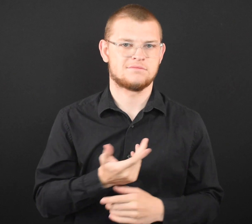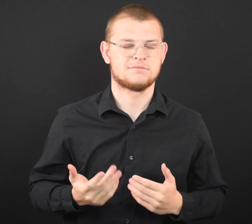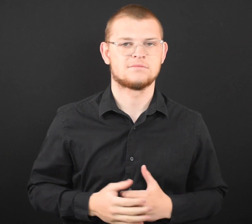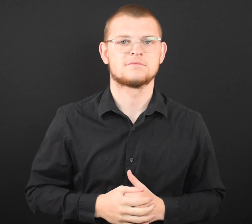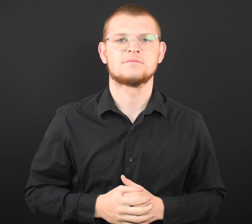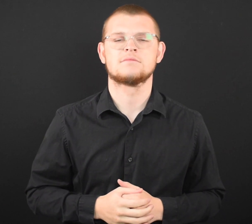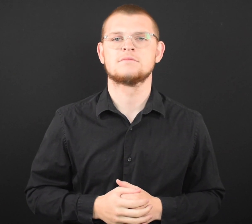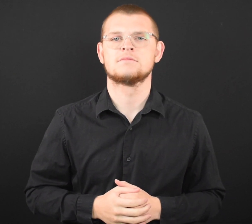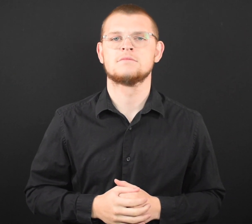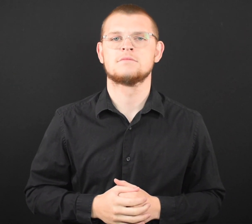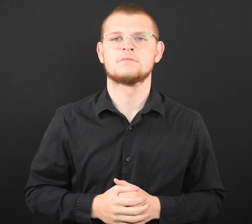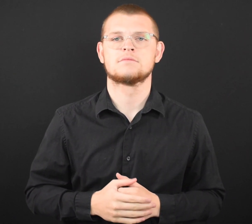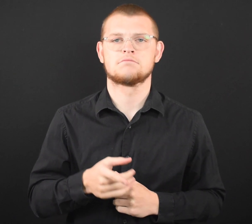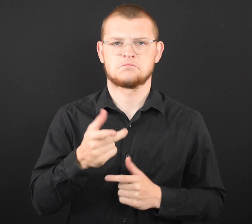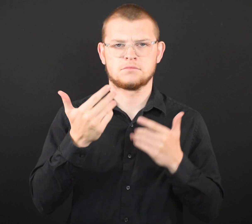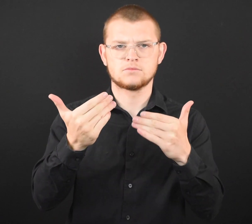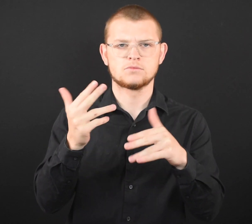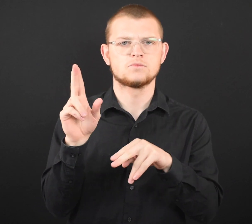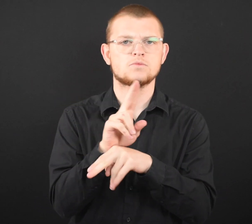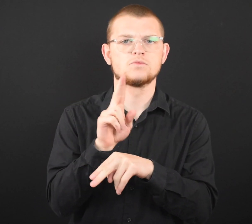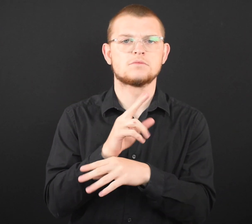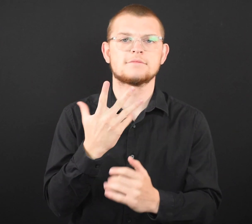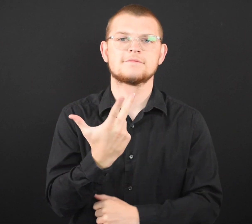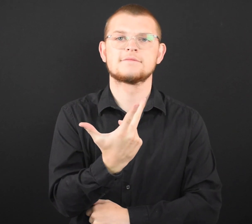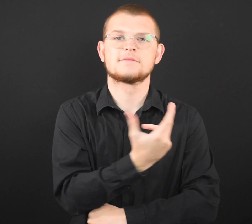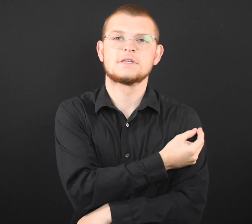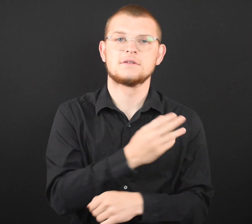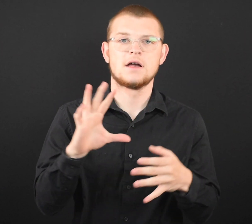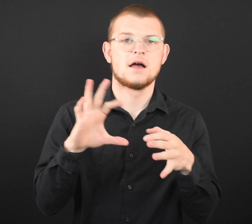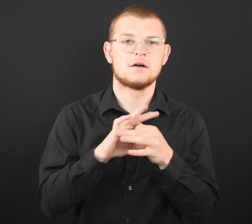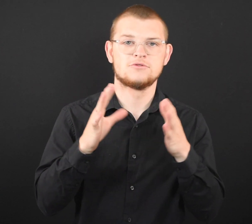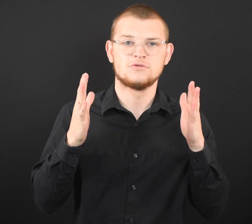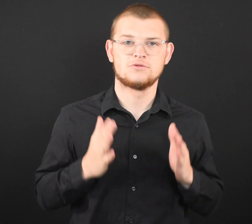○ Vaccine Connector: You can directly sign up for an appointment at one of the